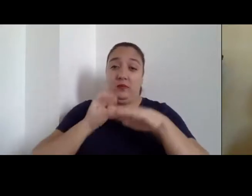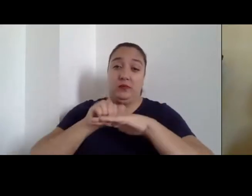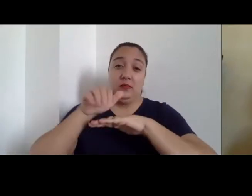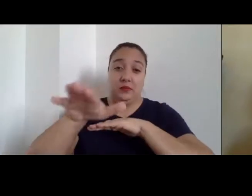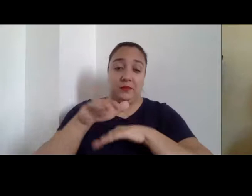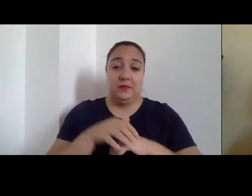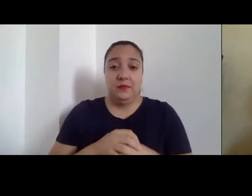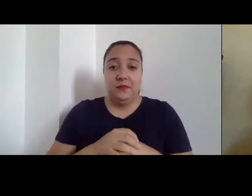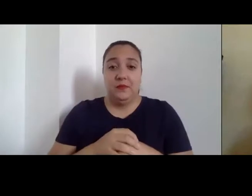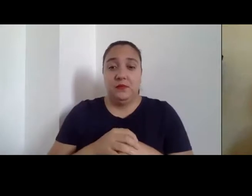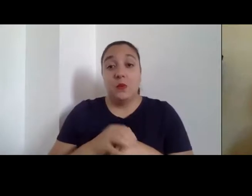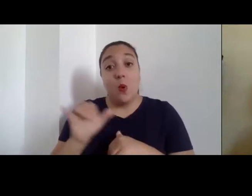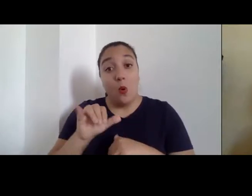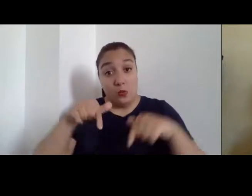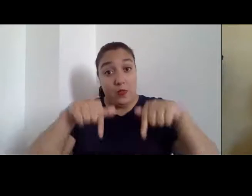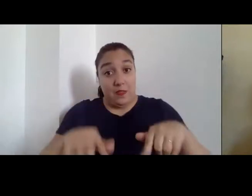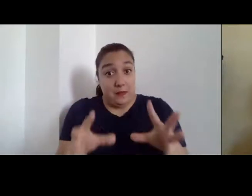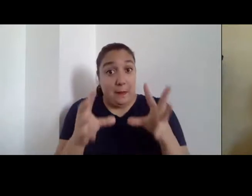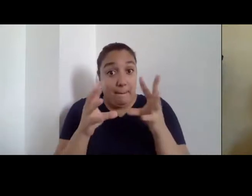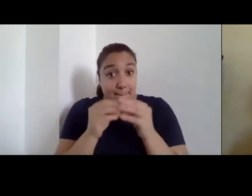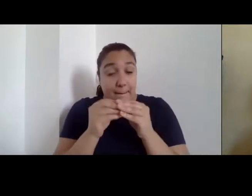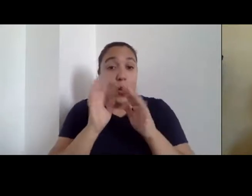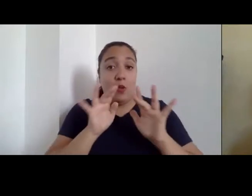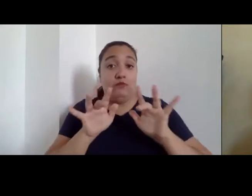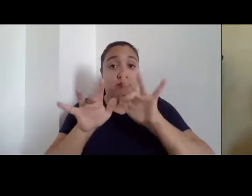is being recorded and will be saved on our Facebook live channel right